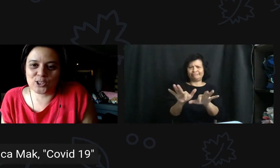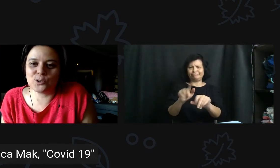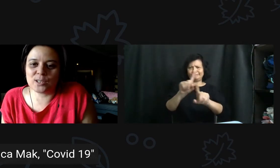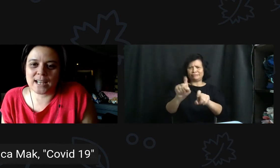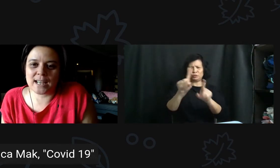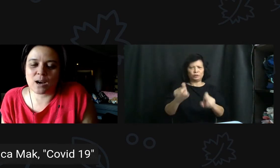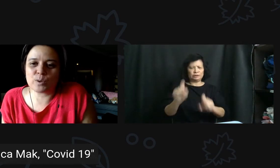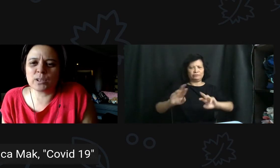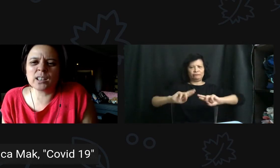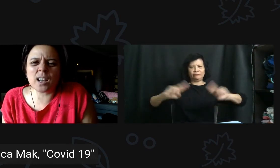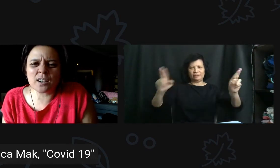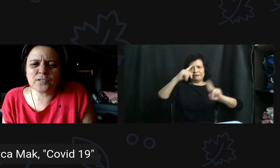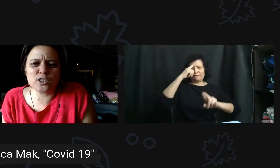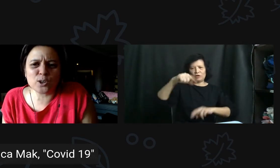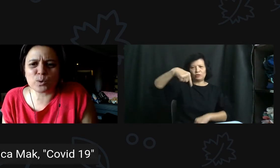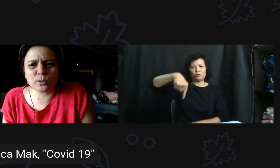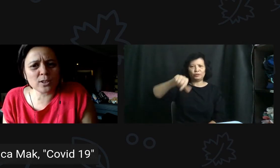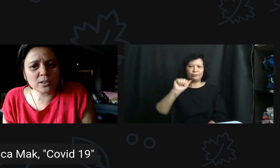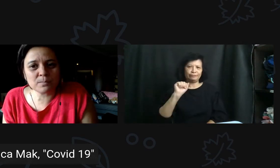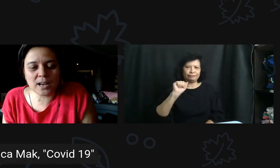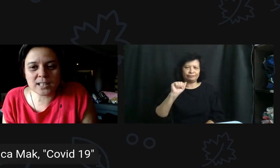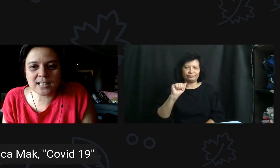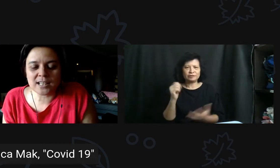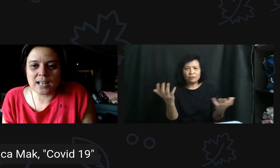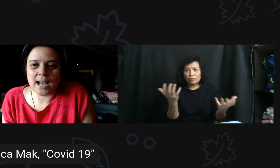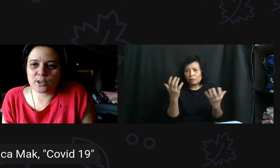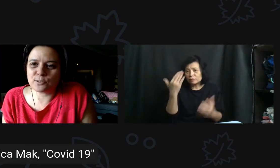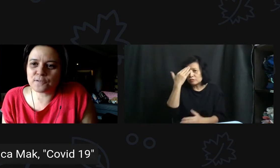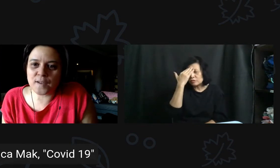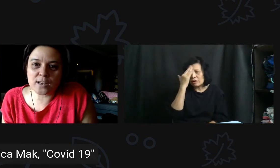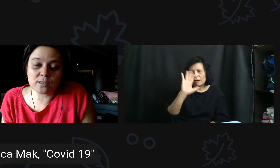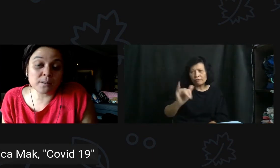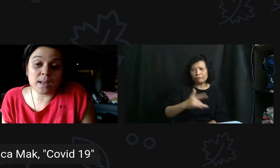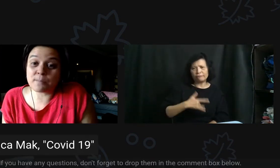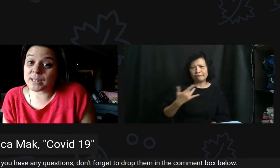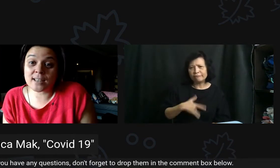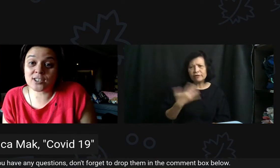the Q&A. We would love to know what you thought about it, how you felt and potentially